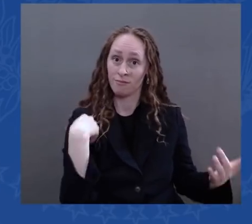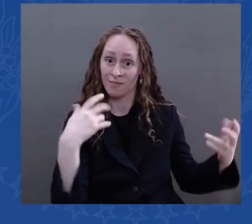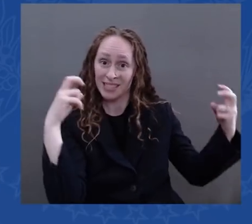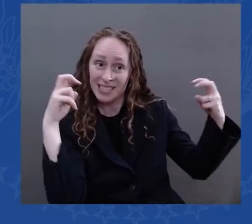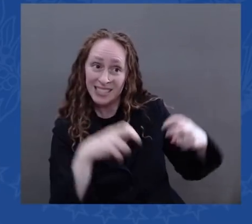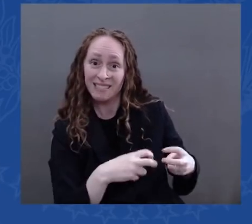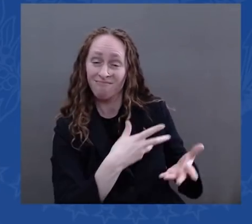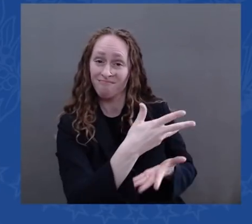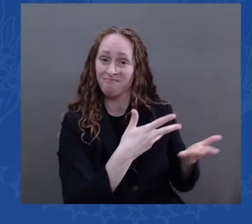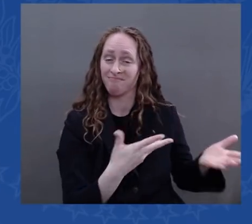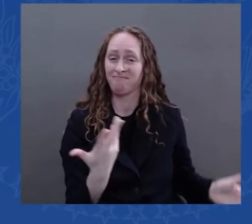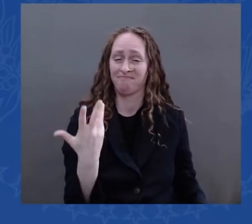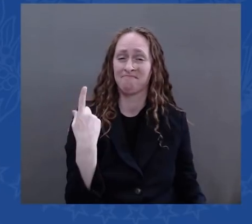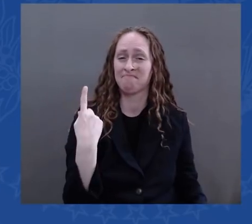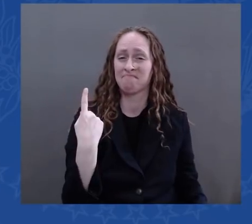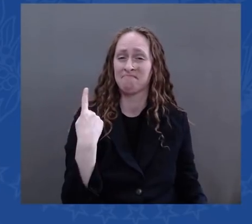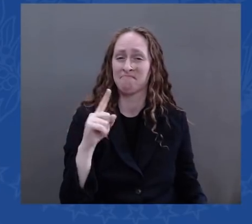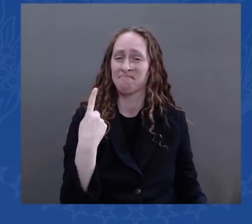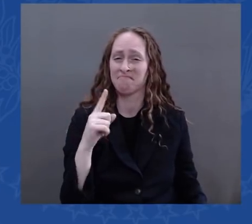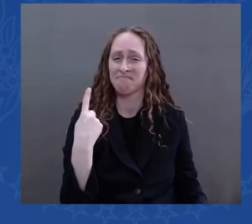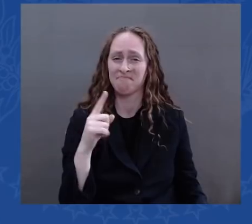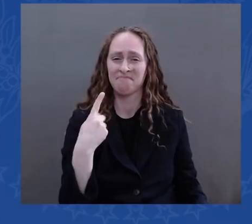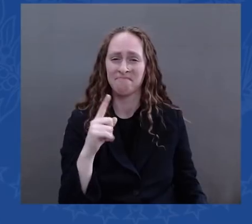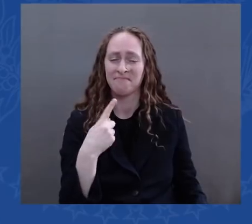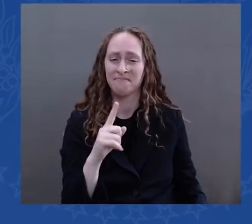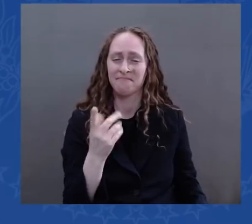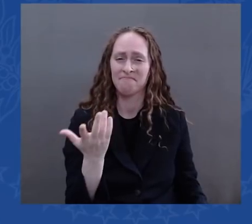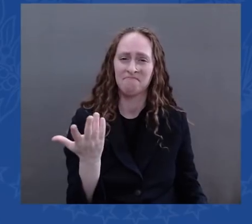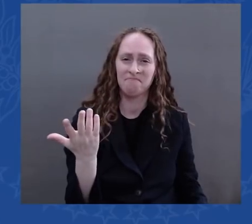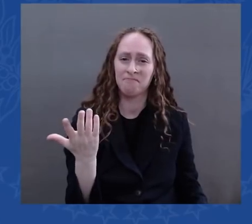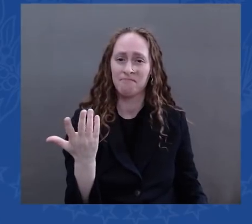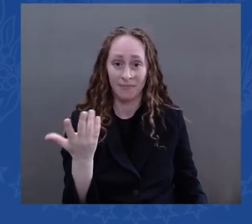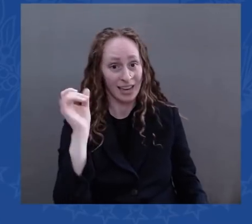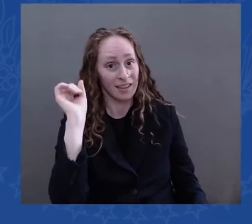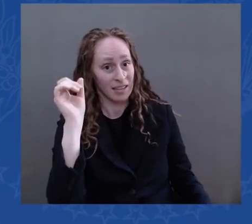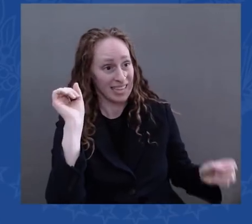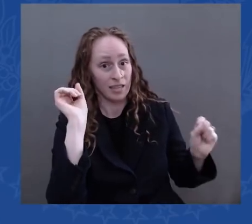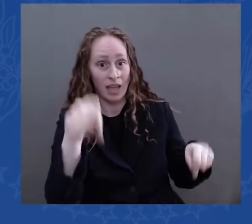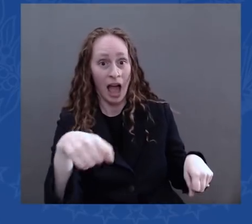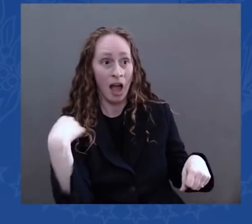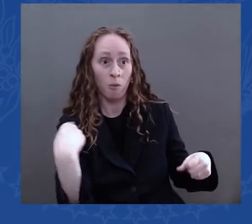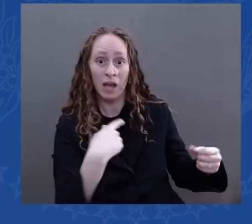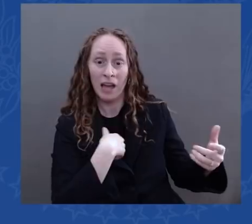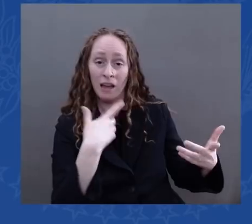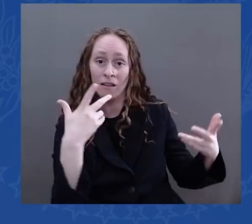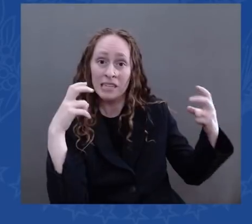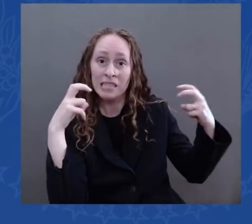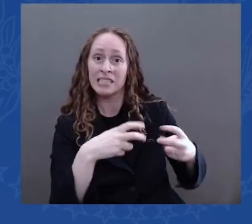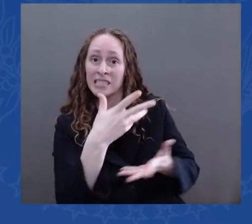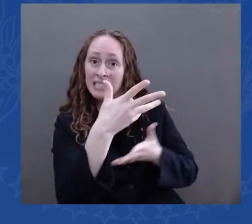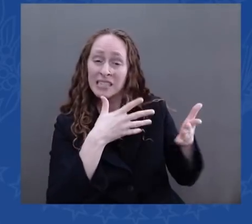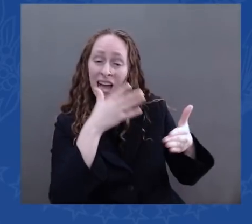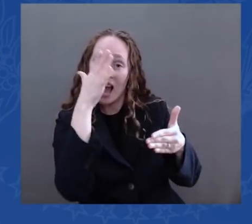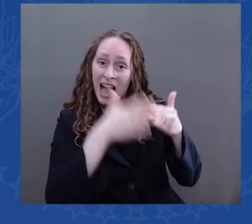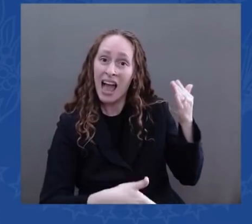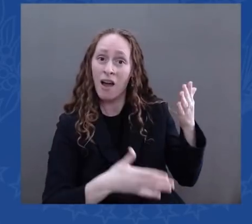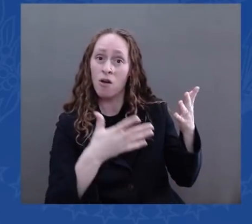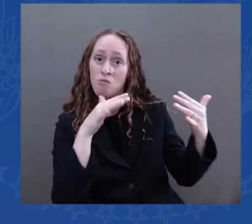and be able to rebuild Ukraine. That's the issue. The Press: So there is a chance you would meet with him? The Press: Can I ask you about the Supreme Court -- The President: Sure. >> The Press: -- sir? The Press: Are you -- can you just say -- The Press: Real quick, on the Supreme Court? The Press: Sorry, can you just say yes or no,